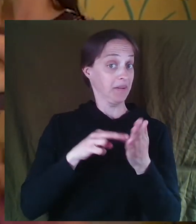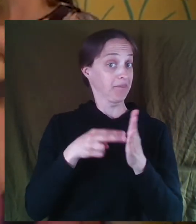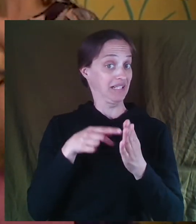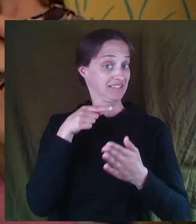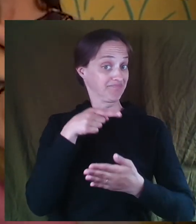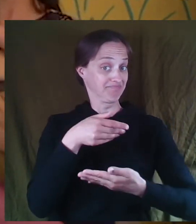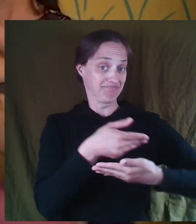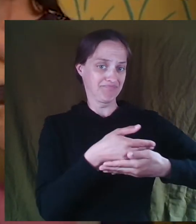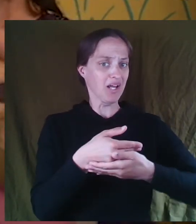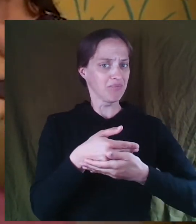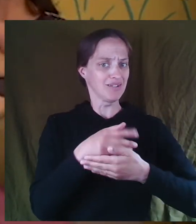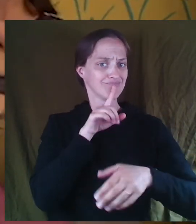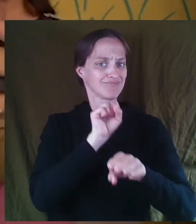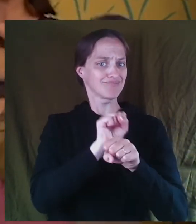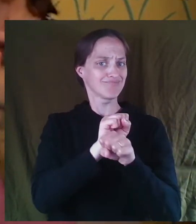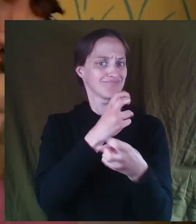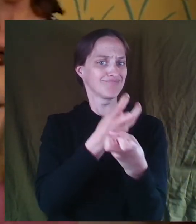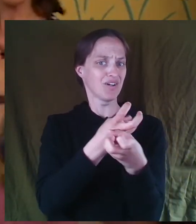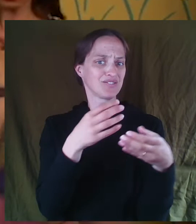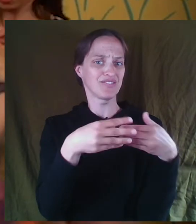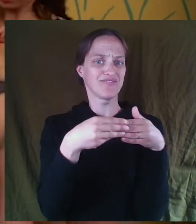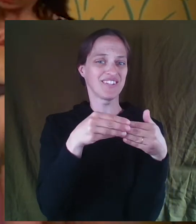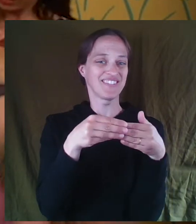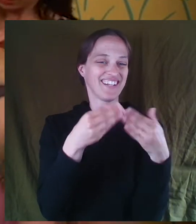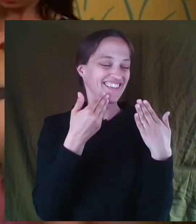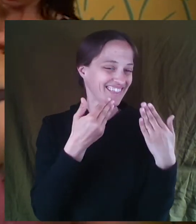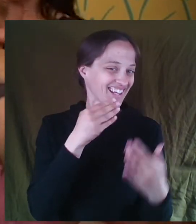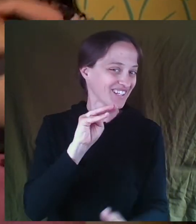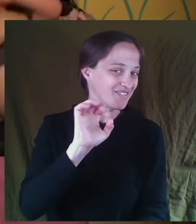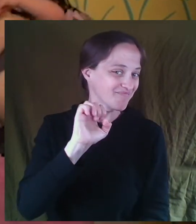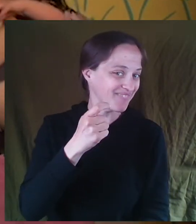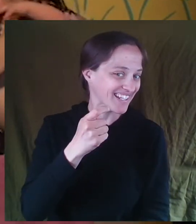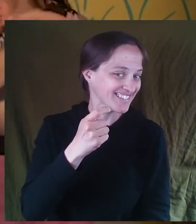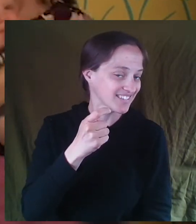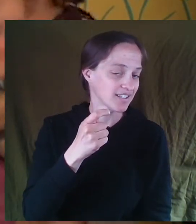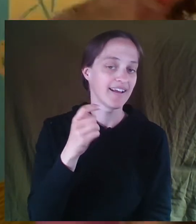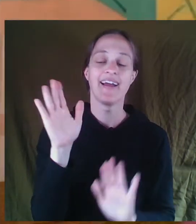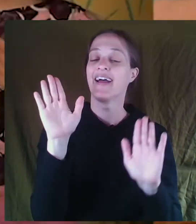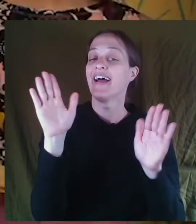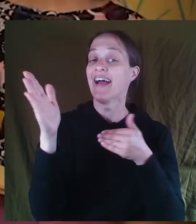We can already see that baby's bones are flexible. Thanks Max.